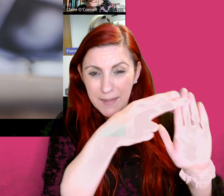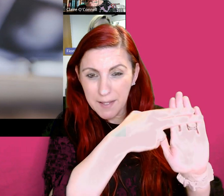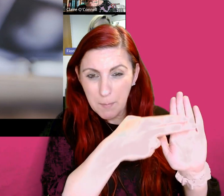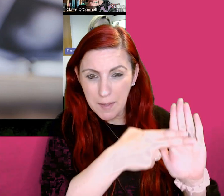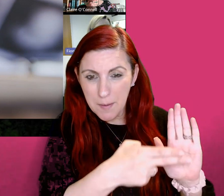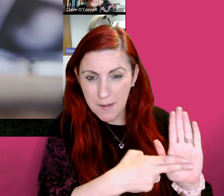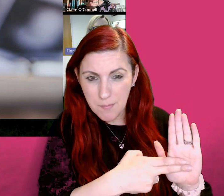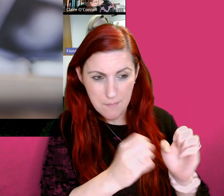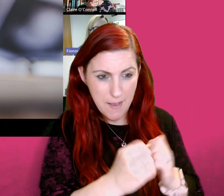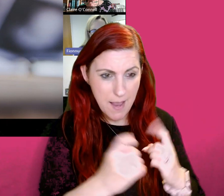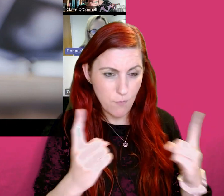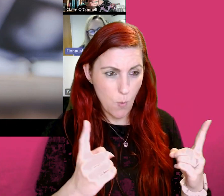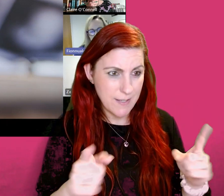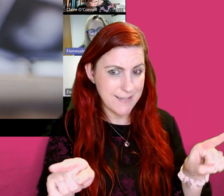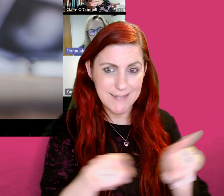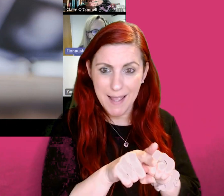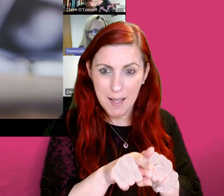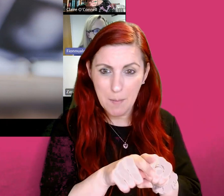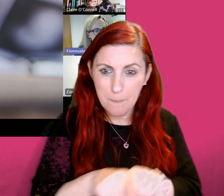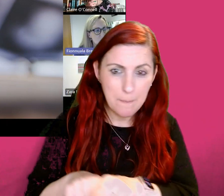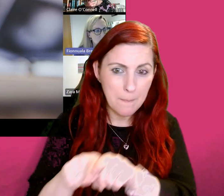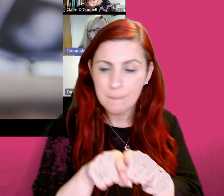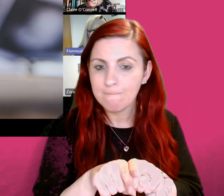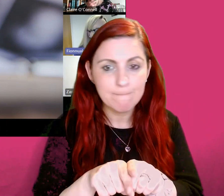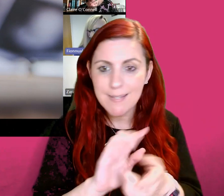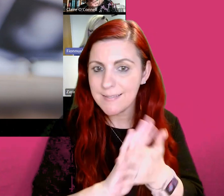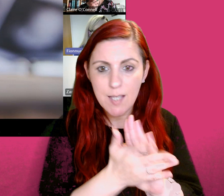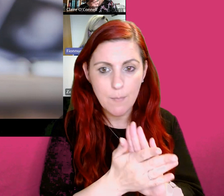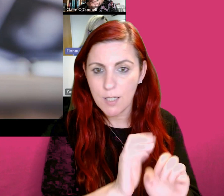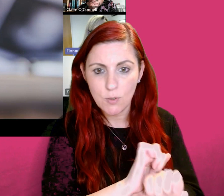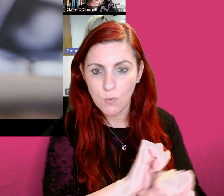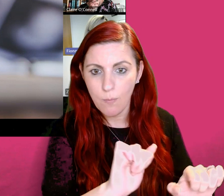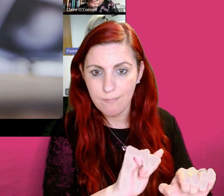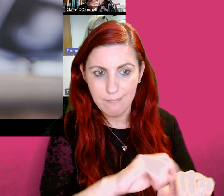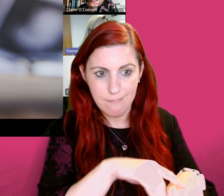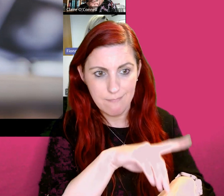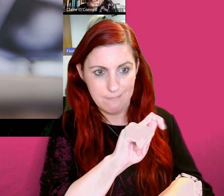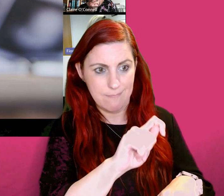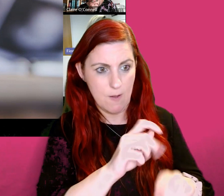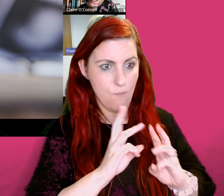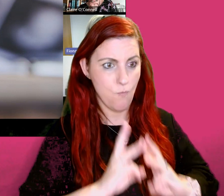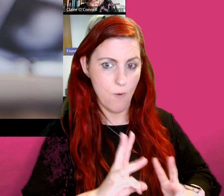same umbrella is actually damaging to to the vast majority of women that we see with gestational